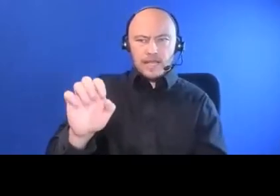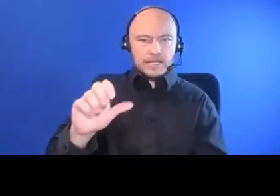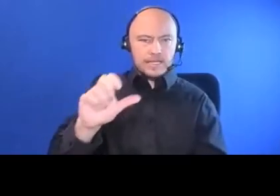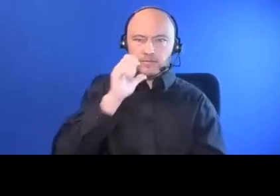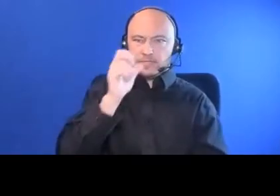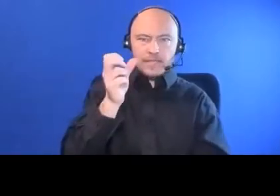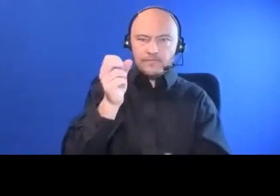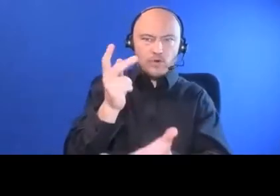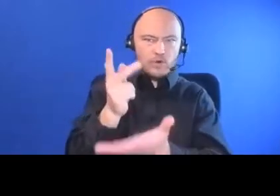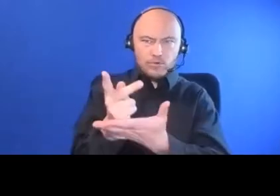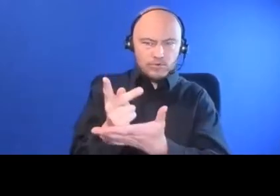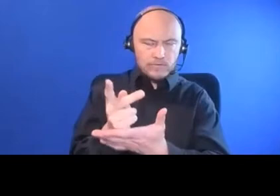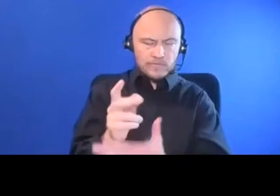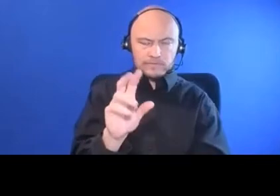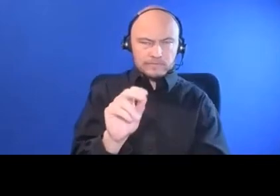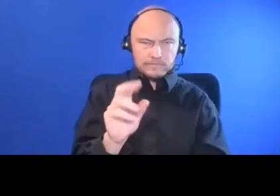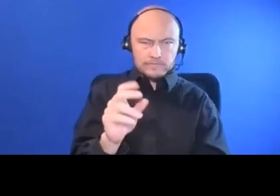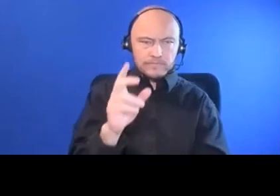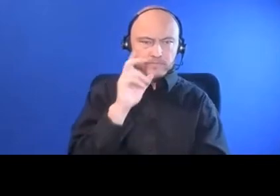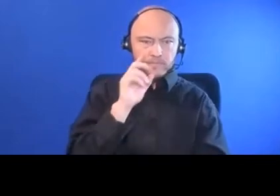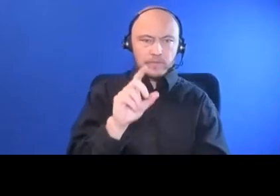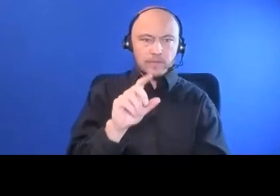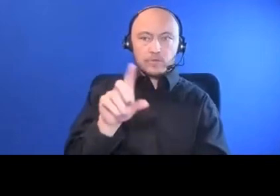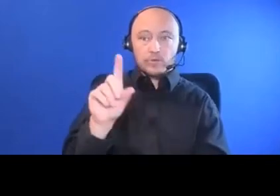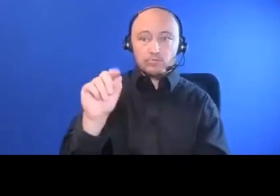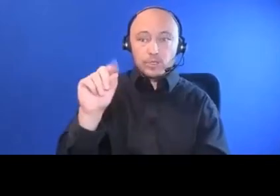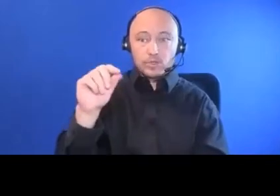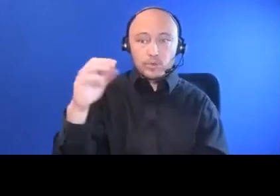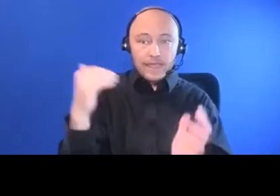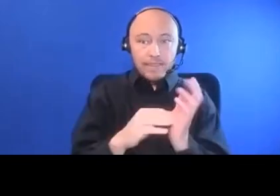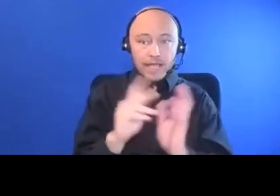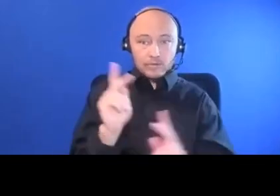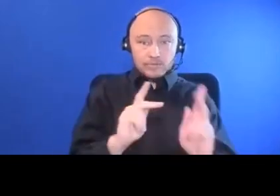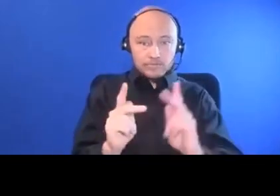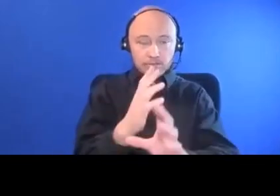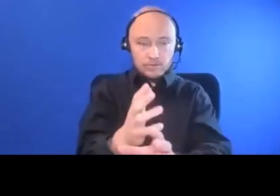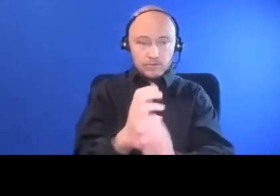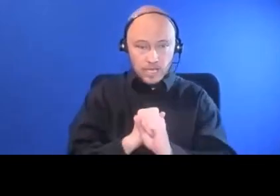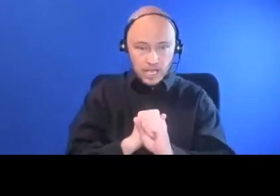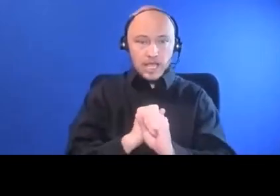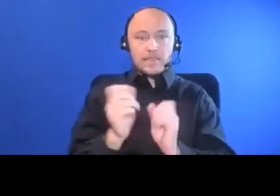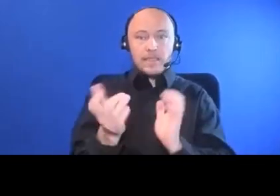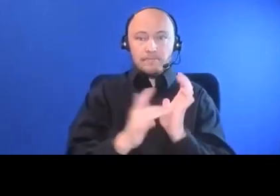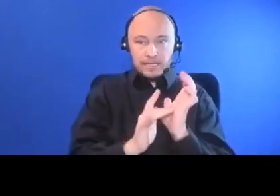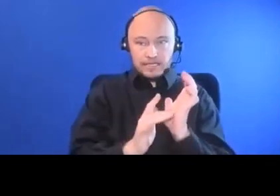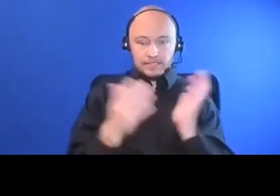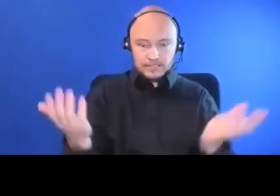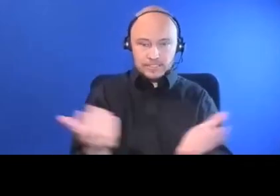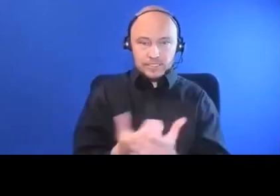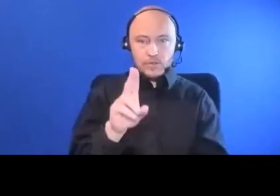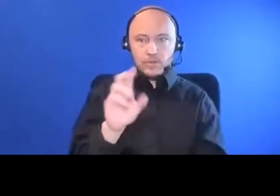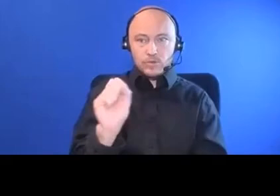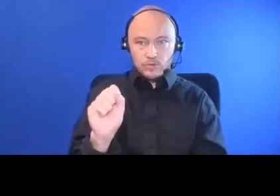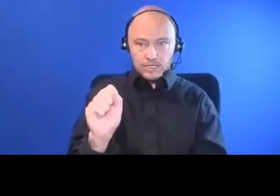but in fact, 20,000 people received the drug in the United States in a clinical trial.